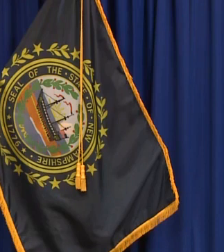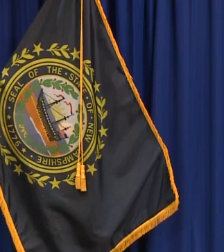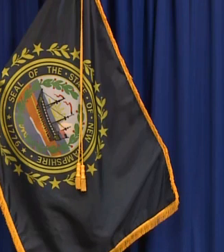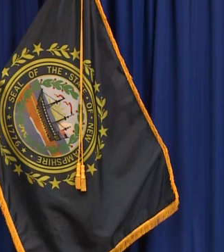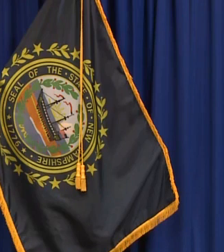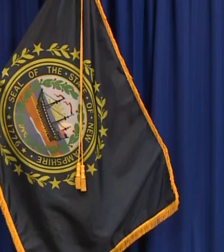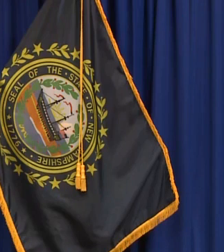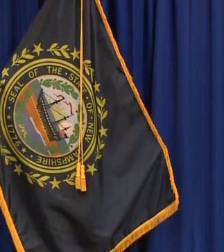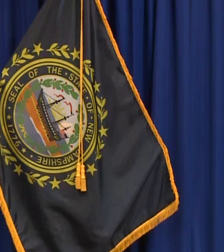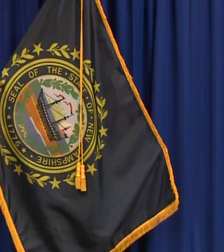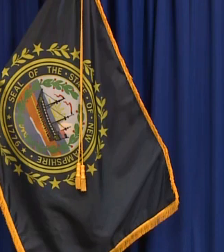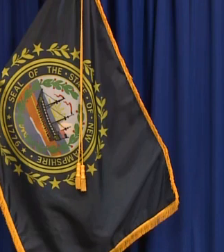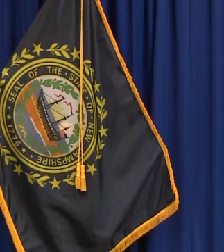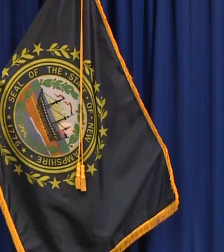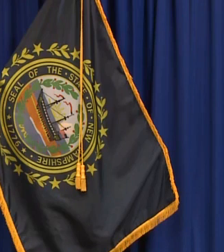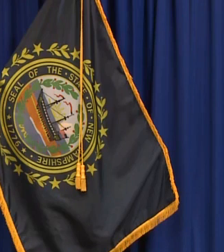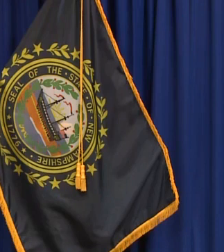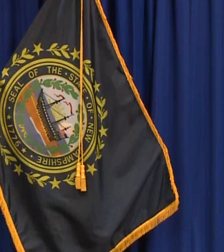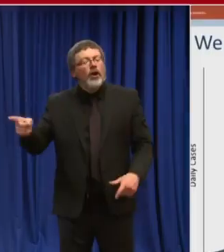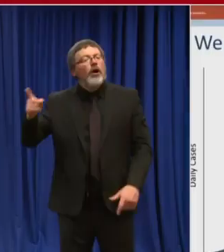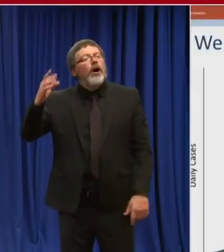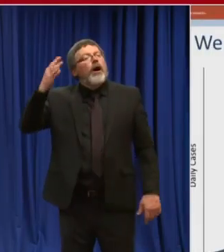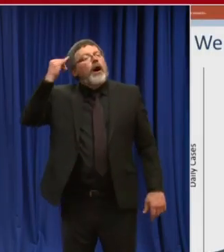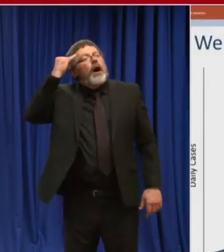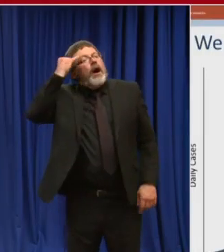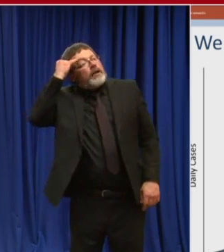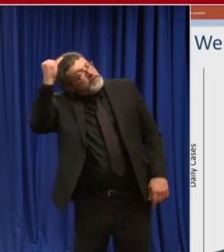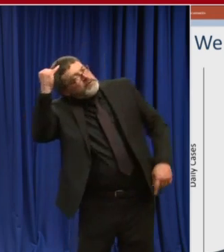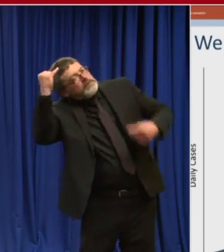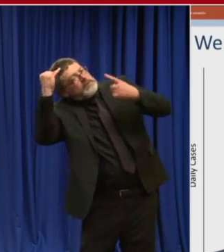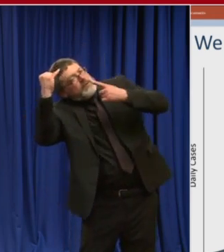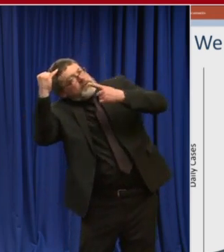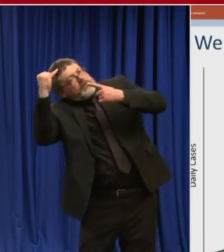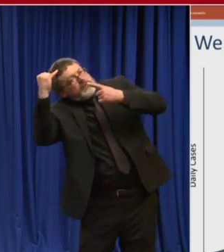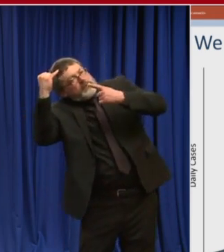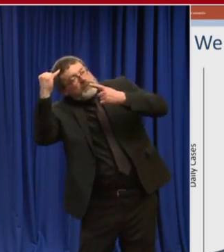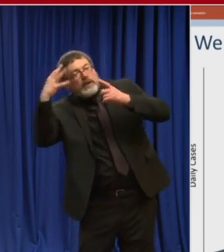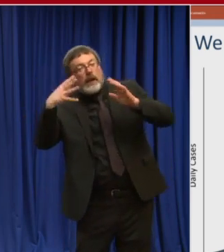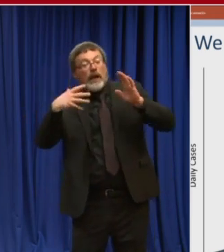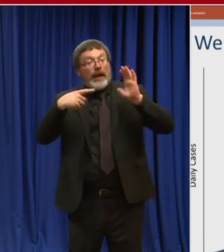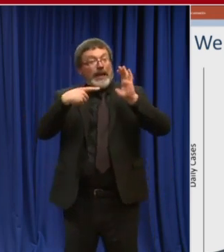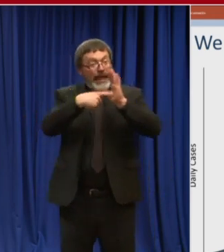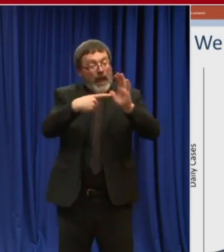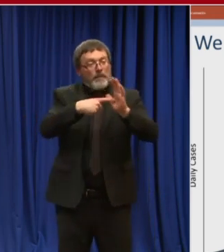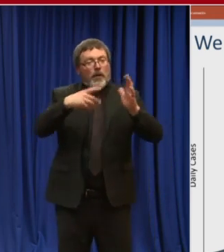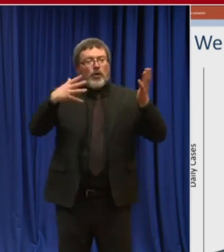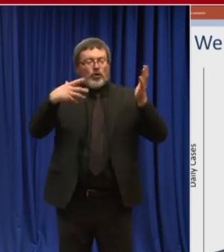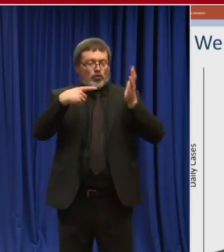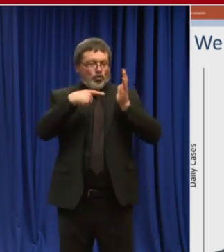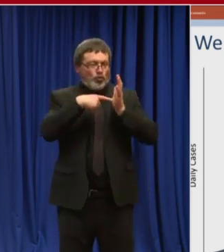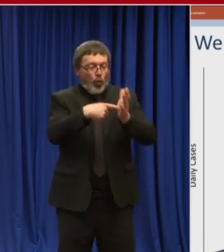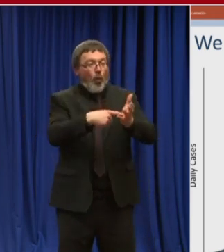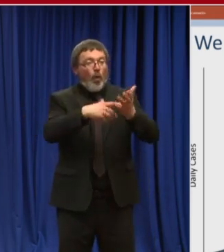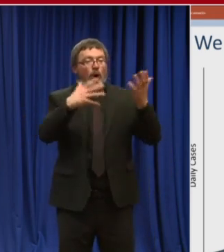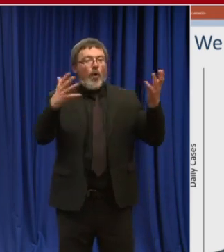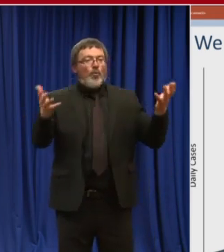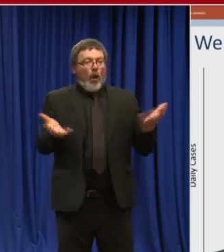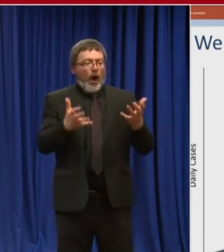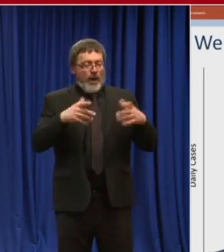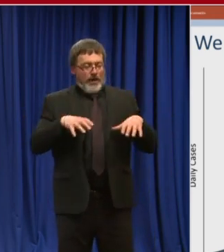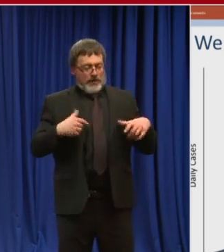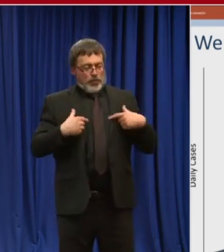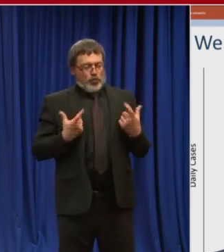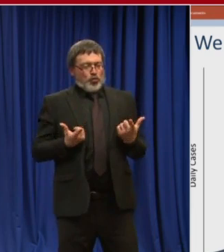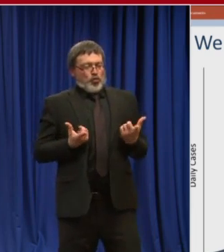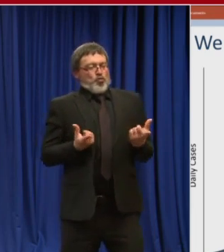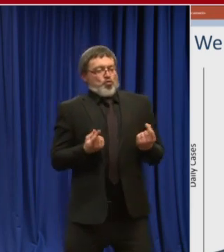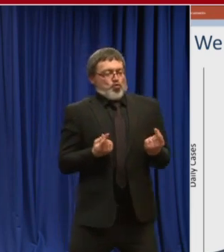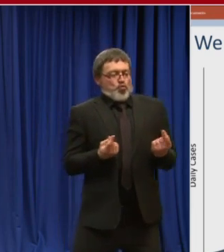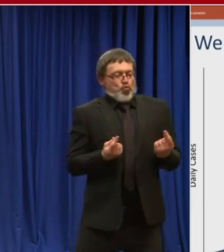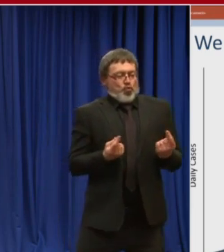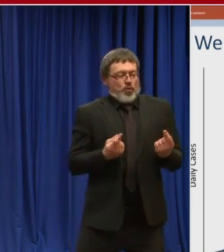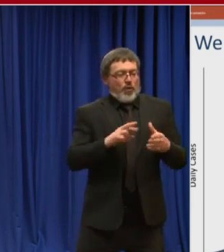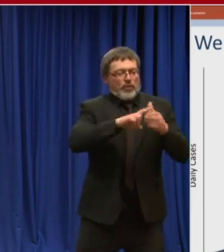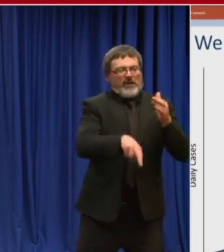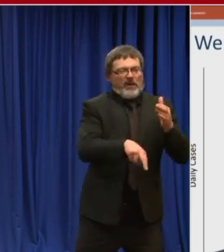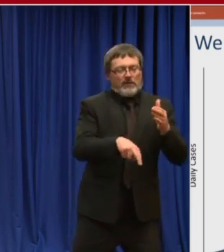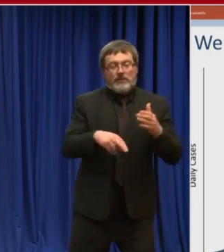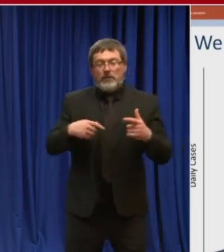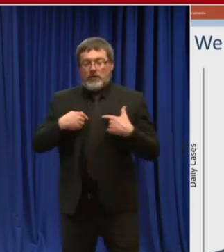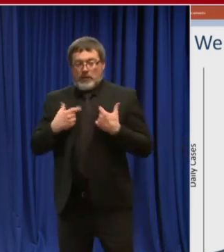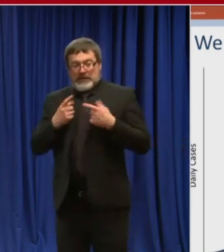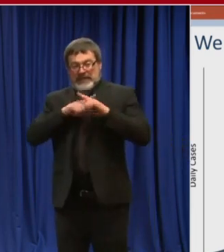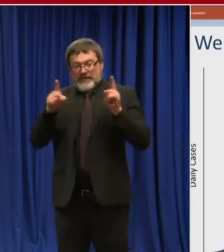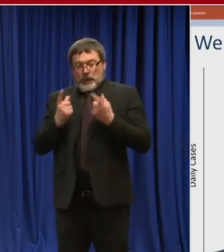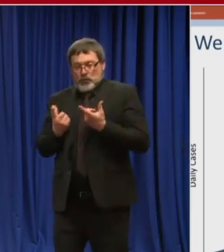THIS THIS HAS MEANT TO BE SIMPLY AN EXAMPLE OF HOW HOW COMMUNITY COMMUNITY MITIGATION AND SOCIAL SOCIAL DISTANCING CAN WORK.